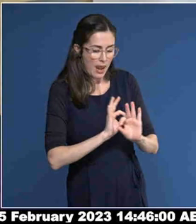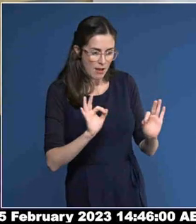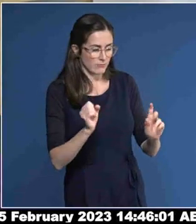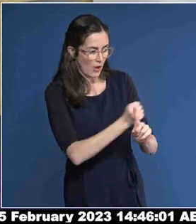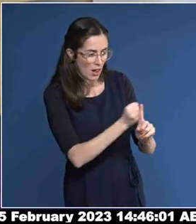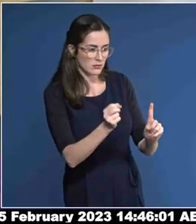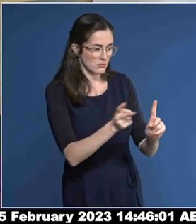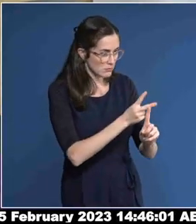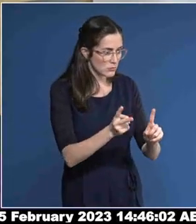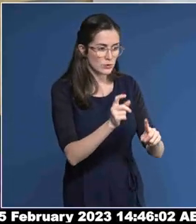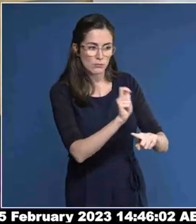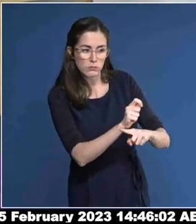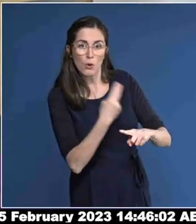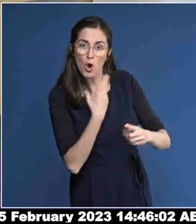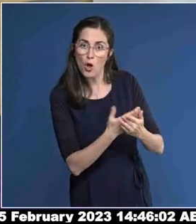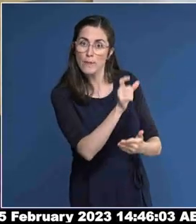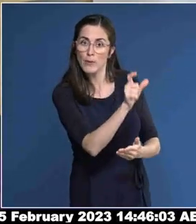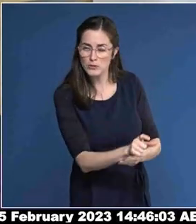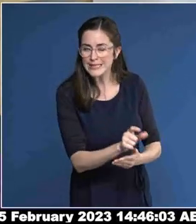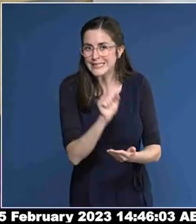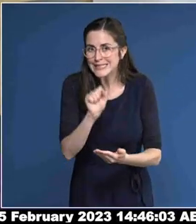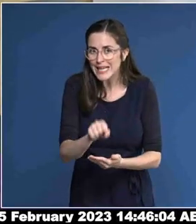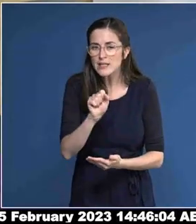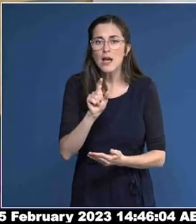the person around what that risk may mean to that individual.